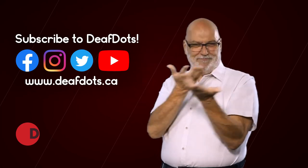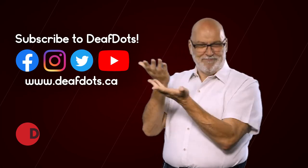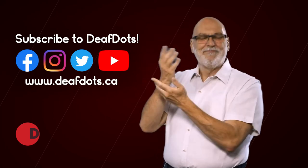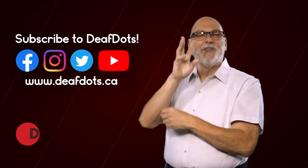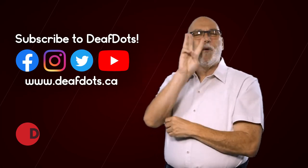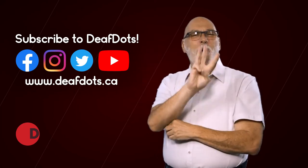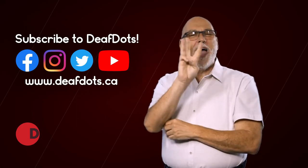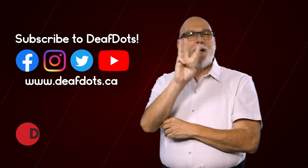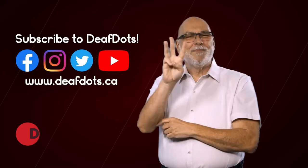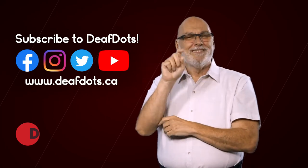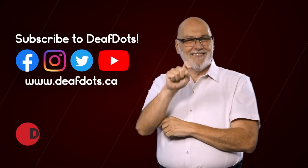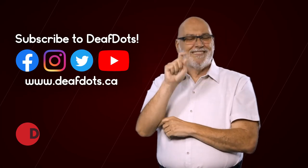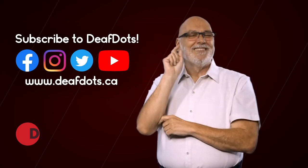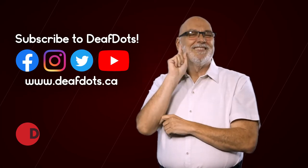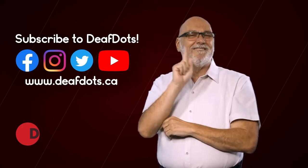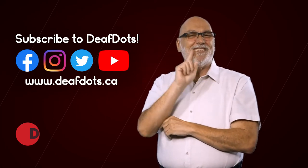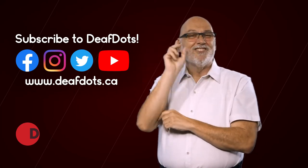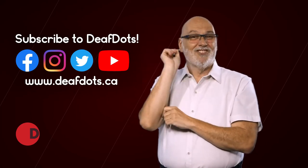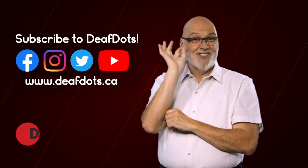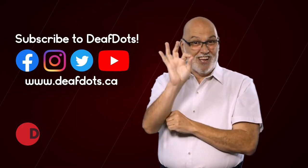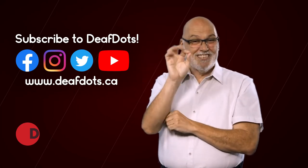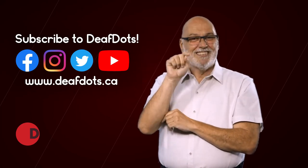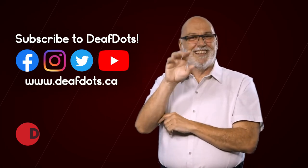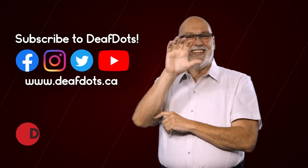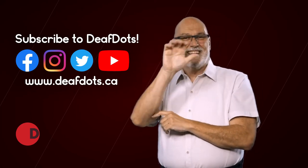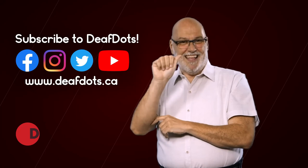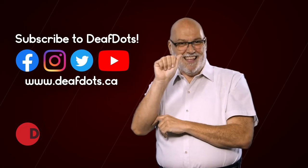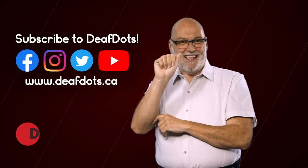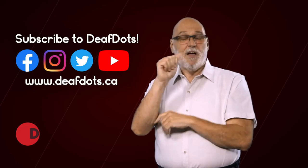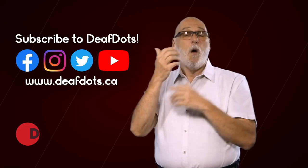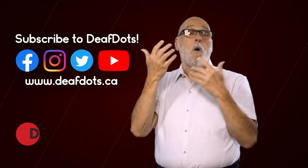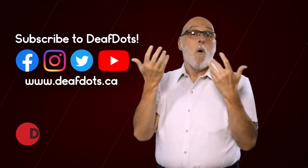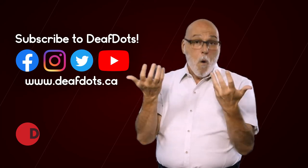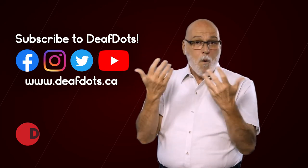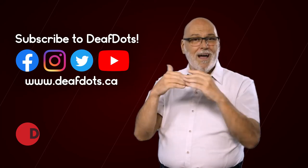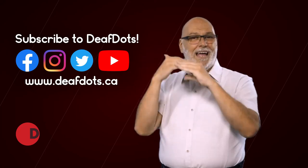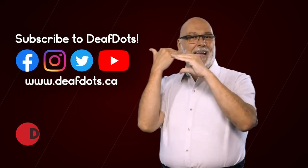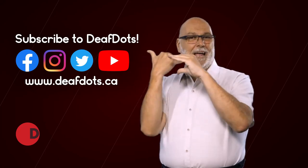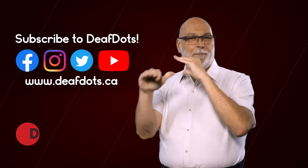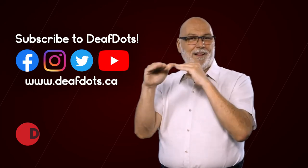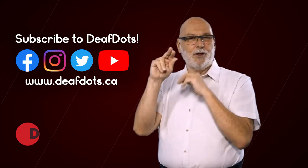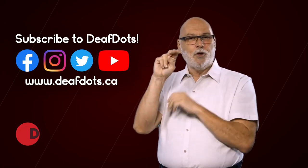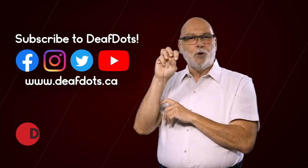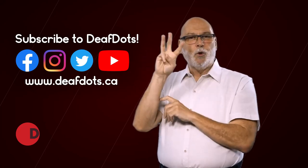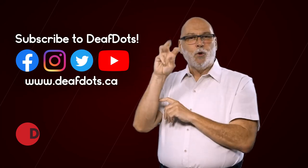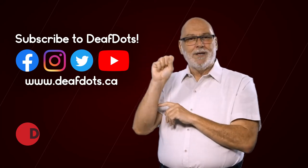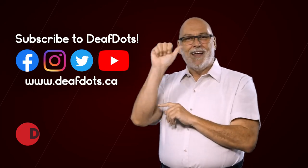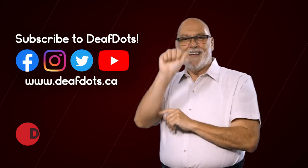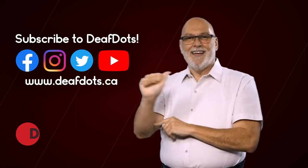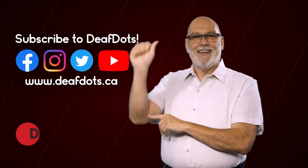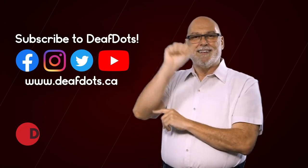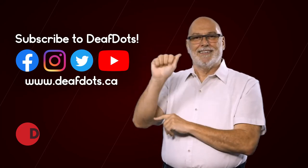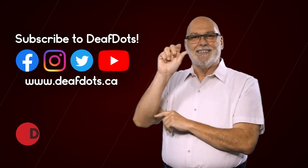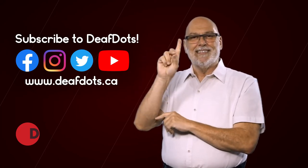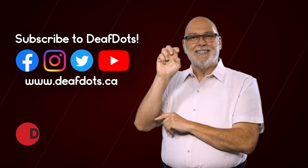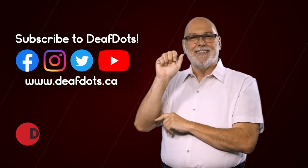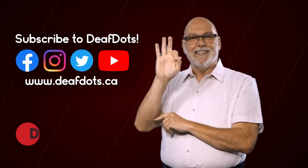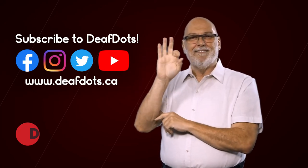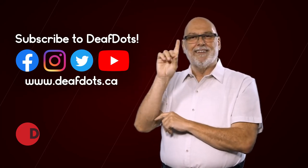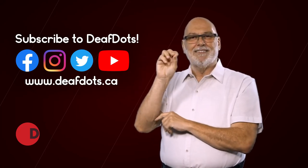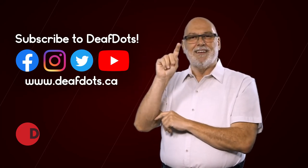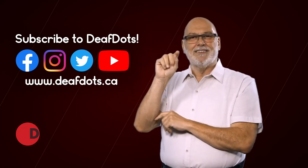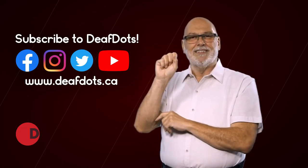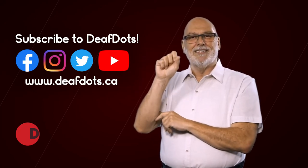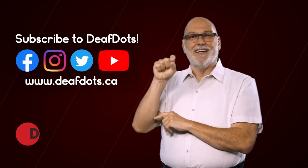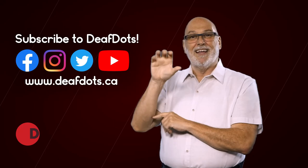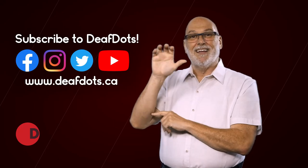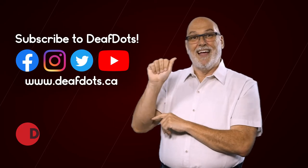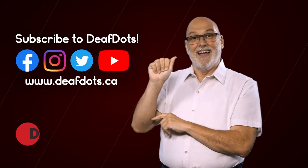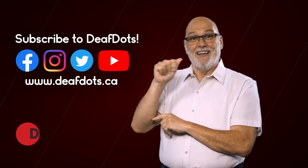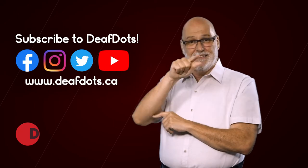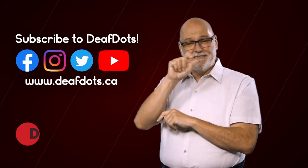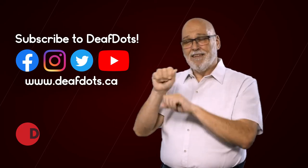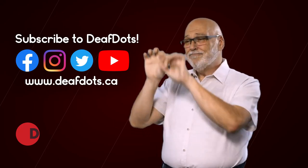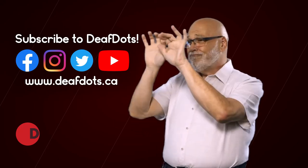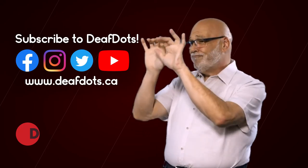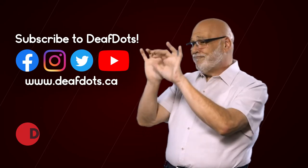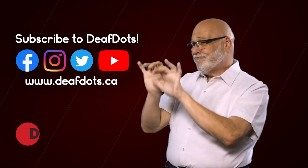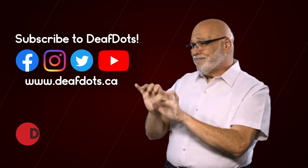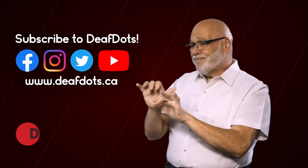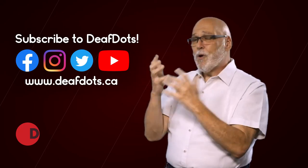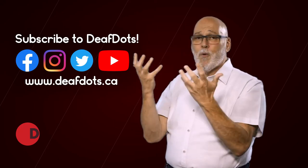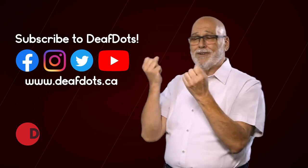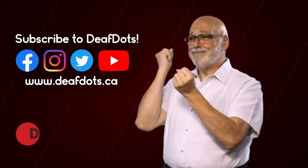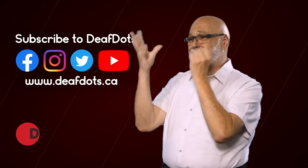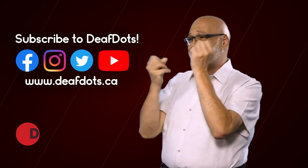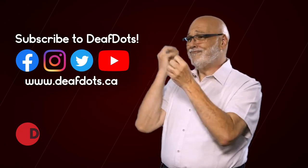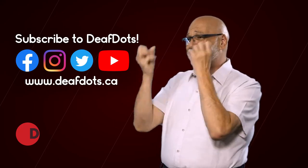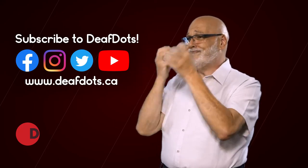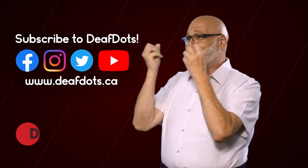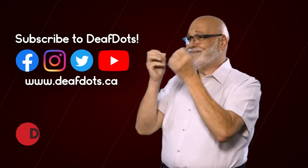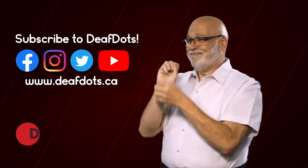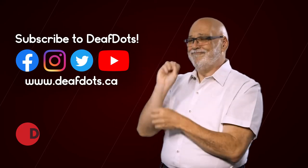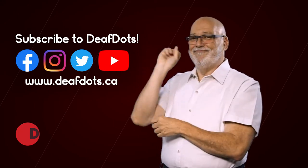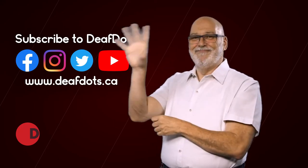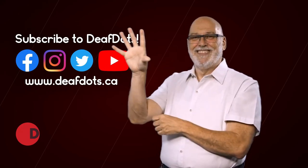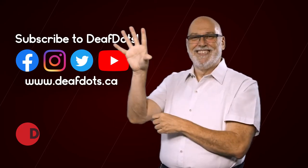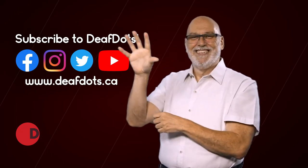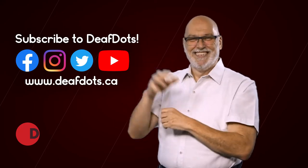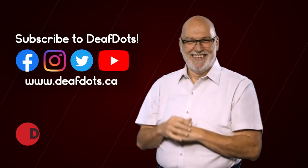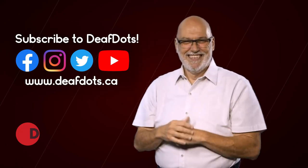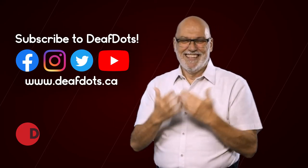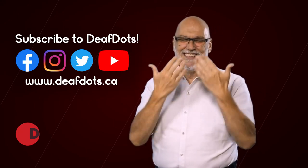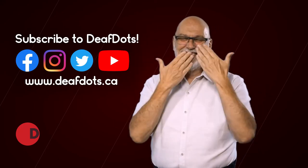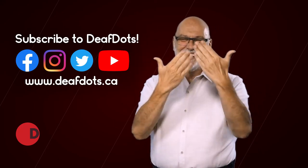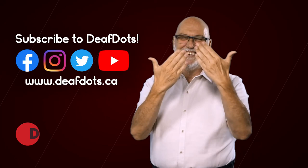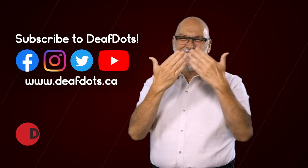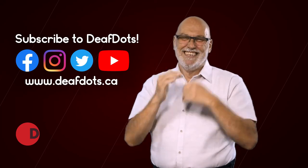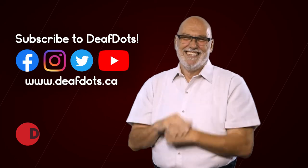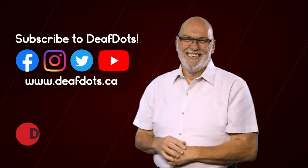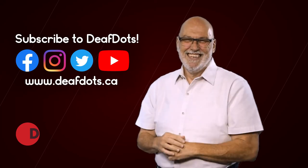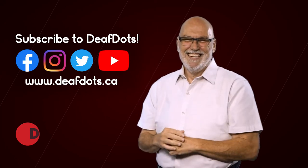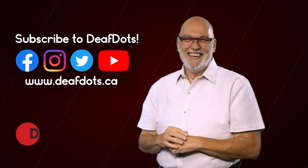please visit www.DeafDots.ca or email to news@deafdots.ca